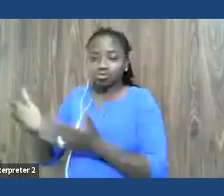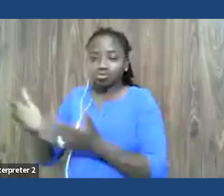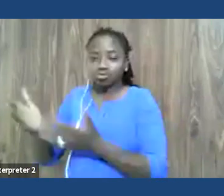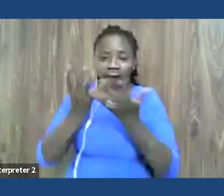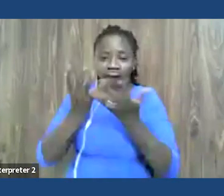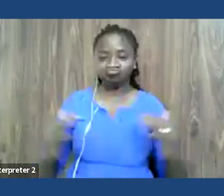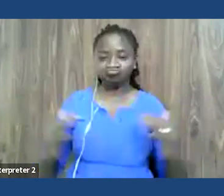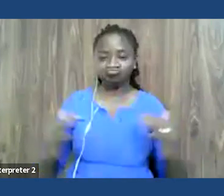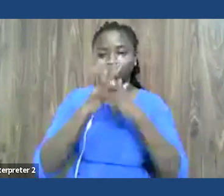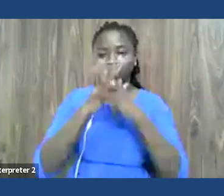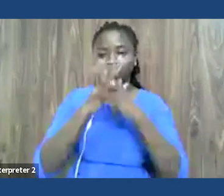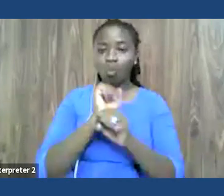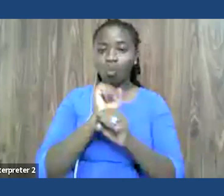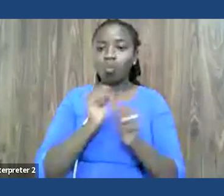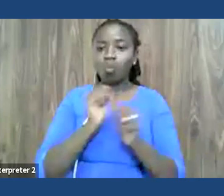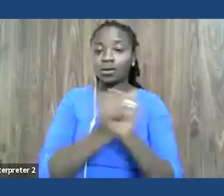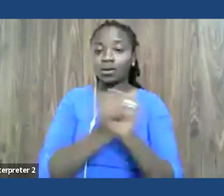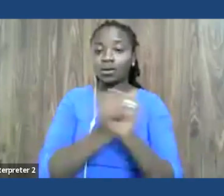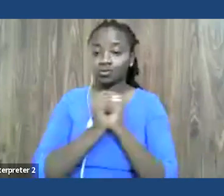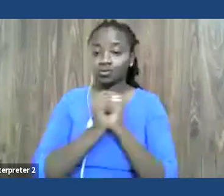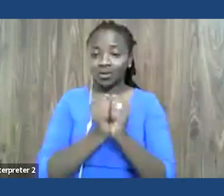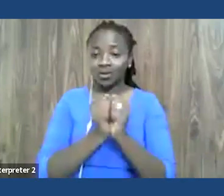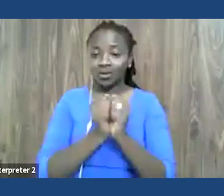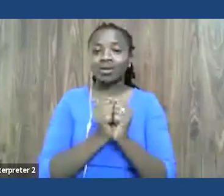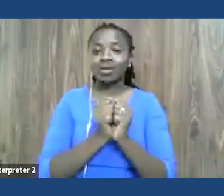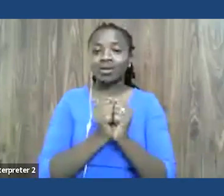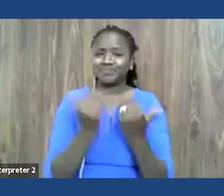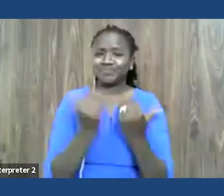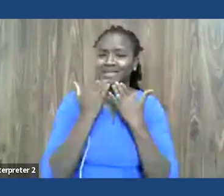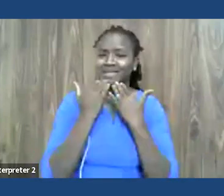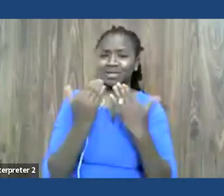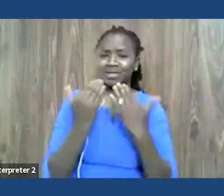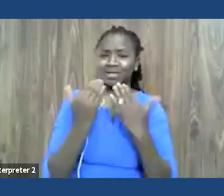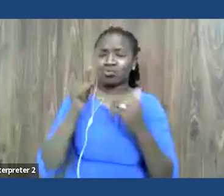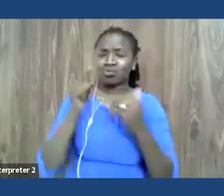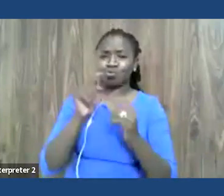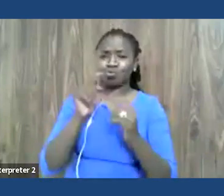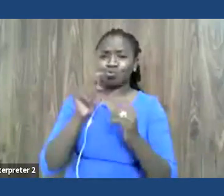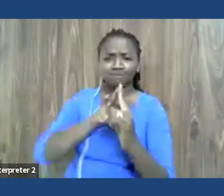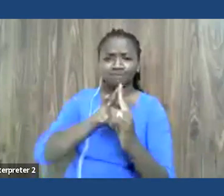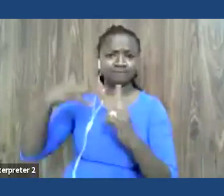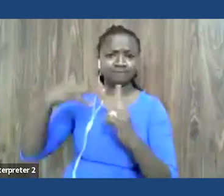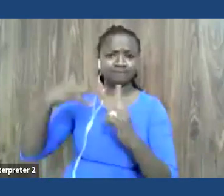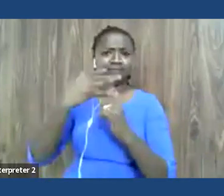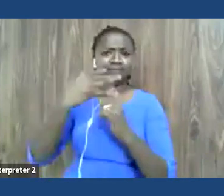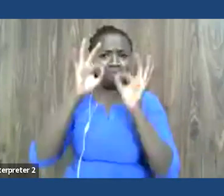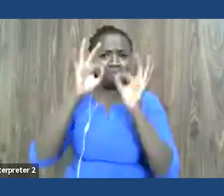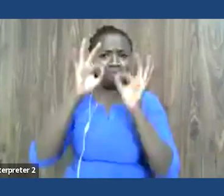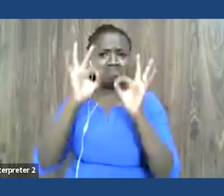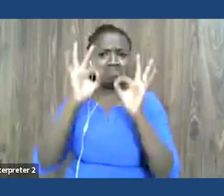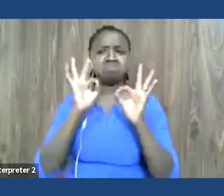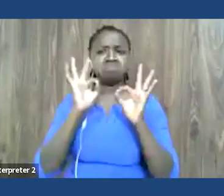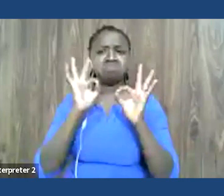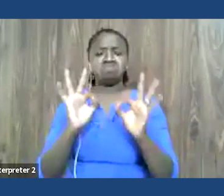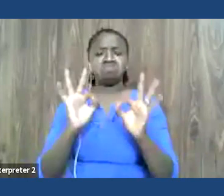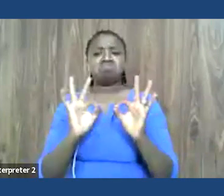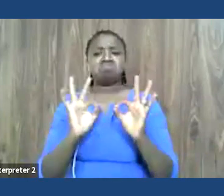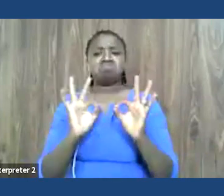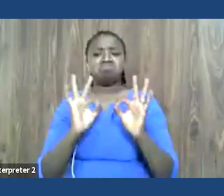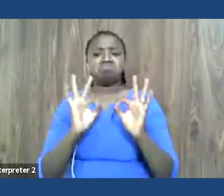Thank you for a holistic and complete overview of the challenges and